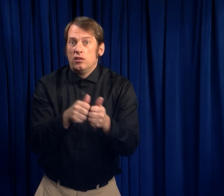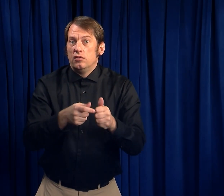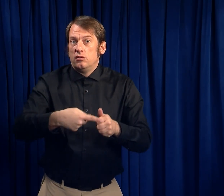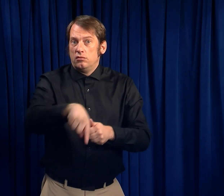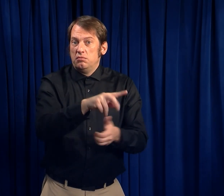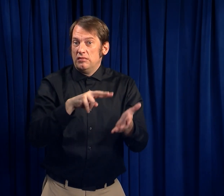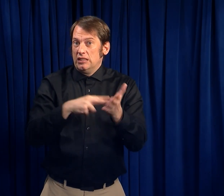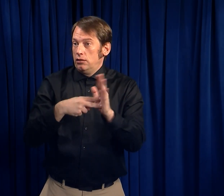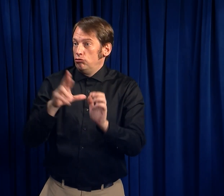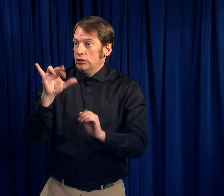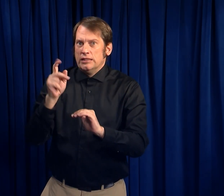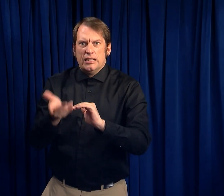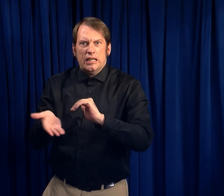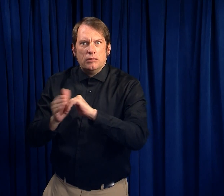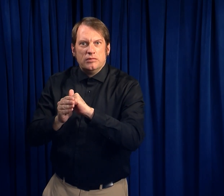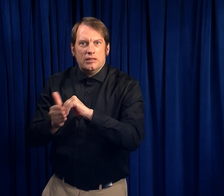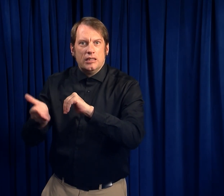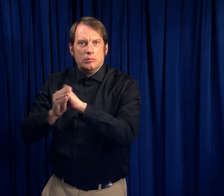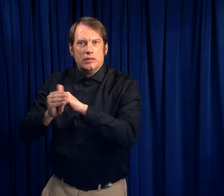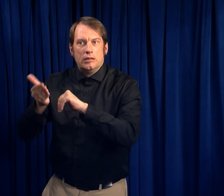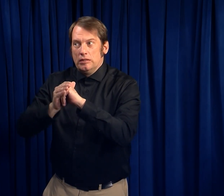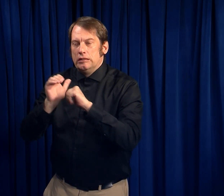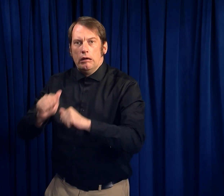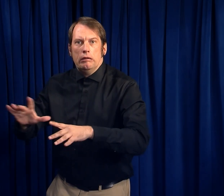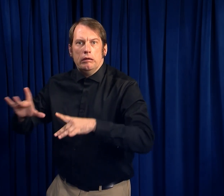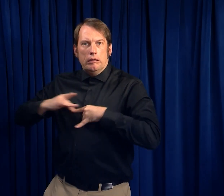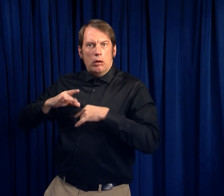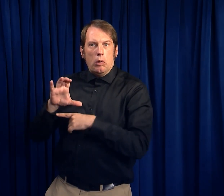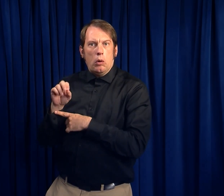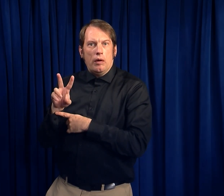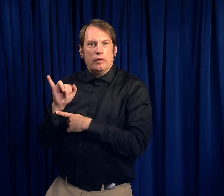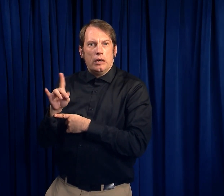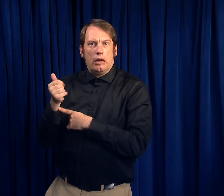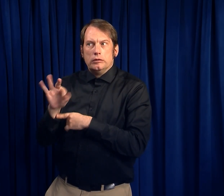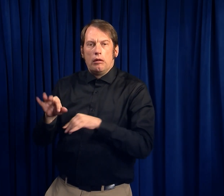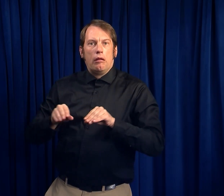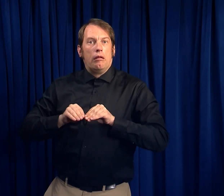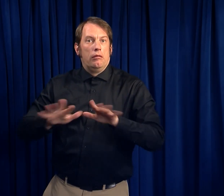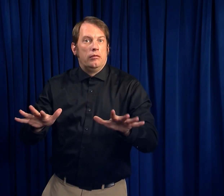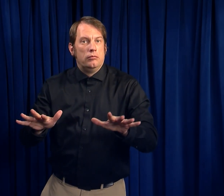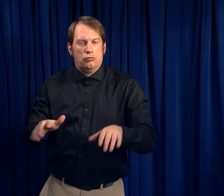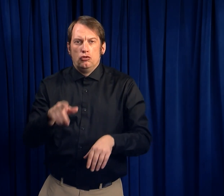and the longer the amount of time that you spend with them, the higher your risk of getting and spreading COVID-19.